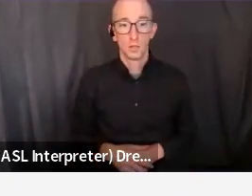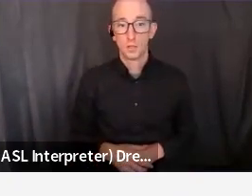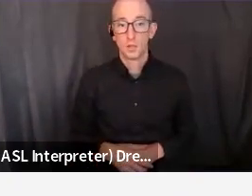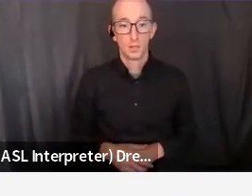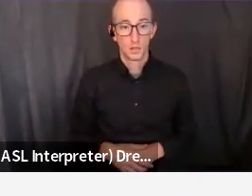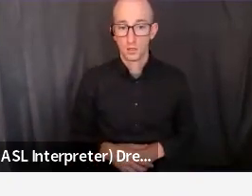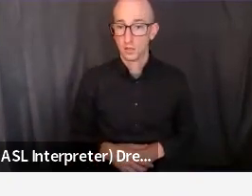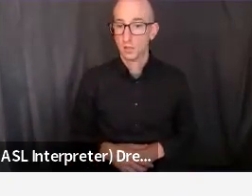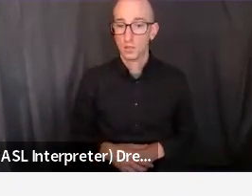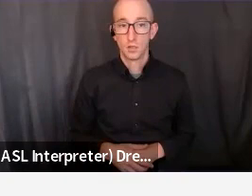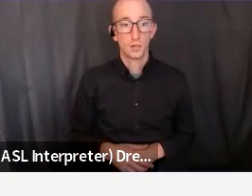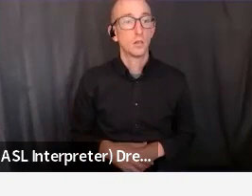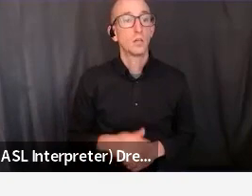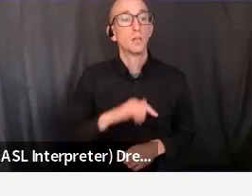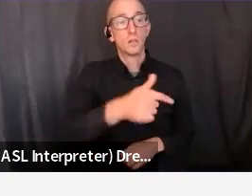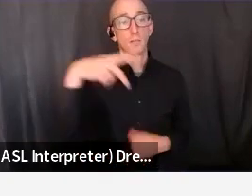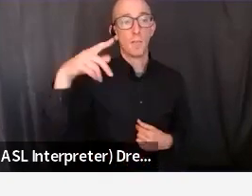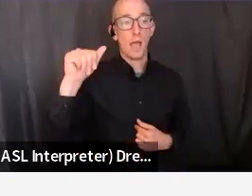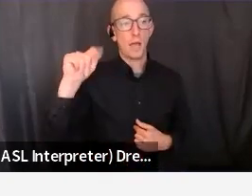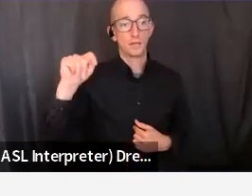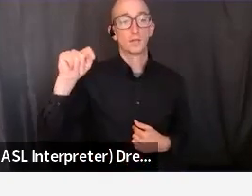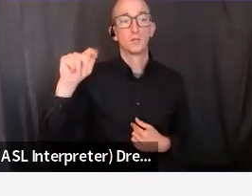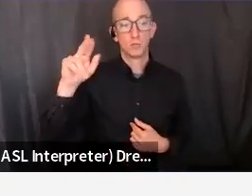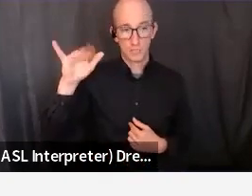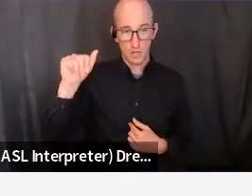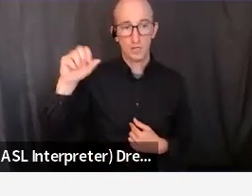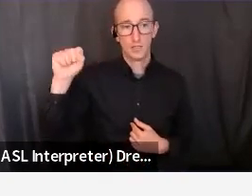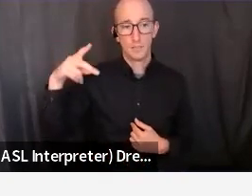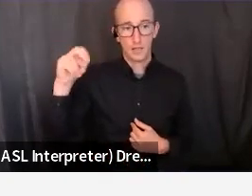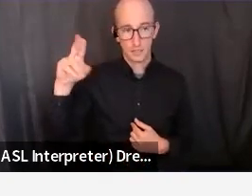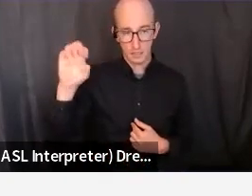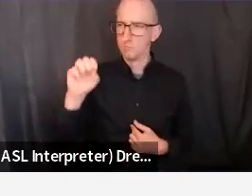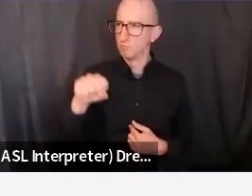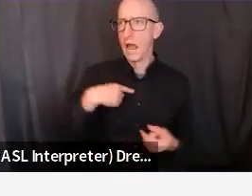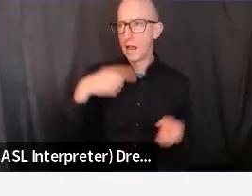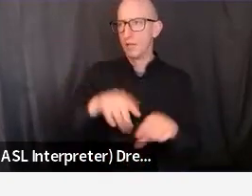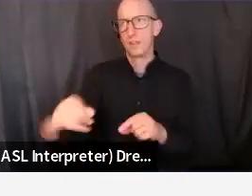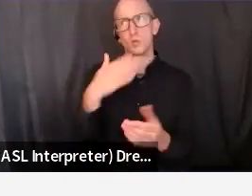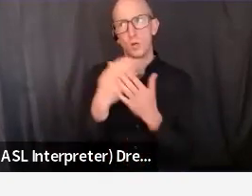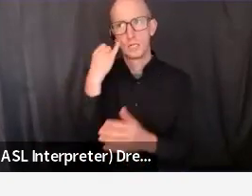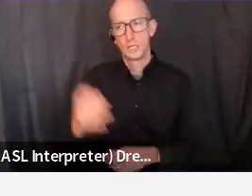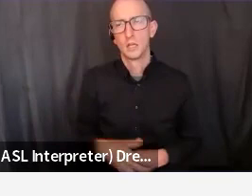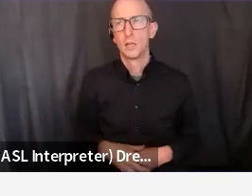And again, for these large zero- emission technology projects, we really do want to fund a small number that are